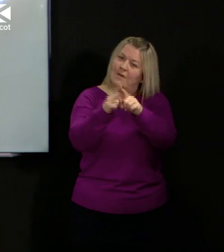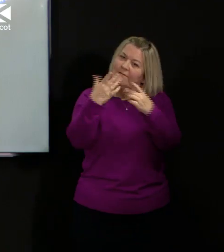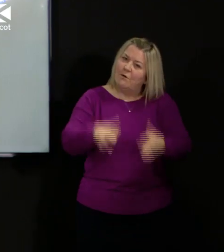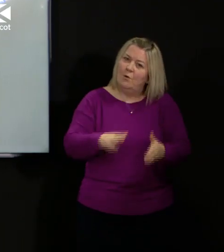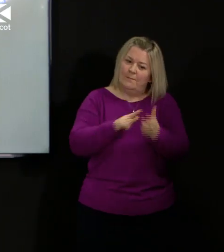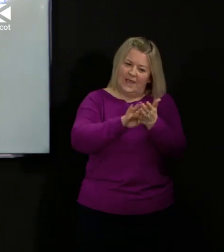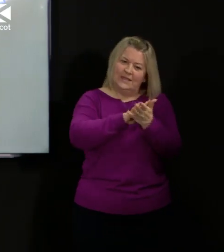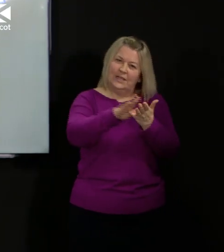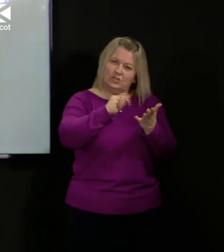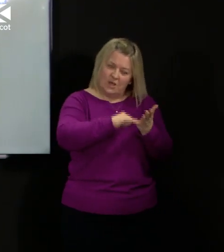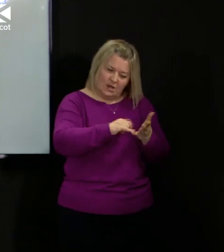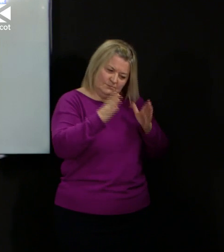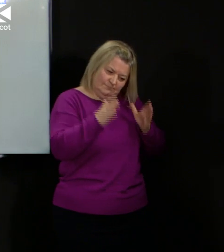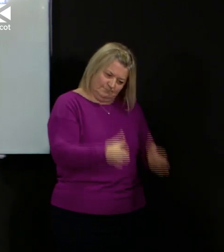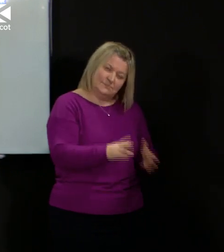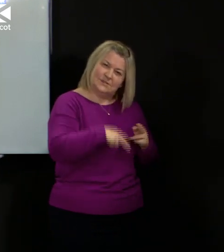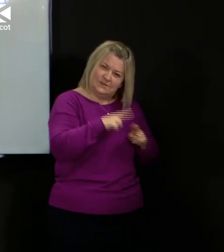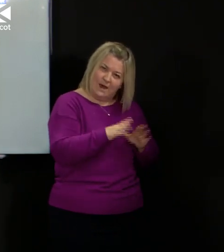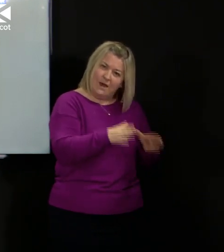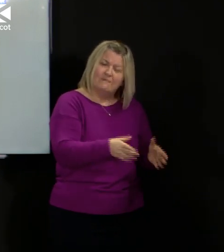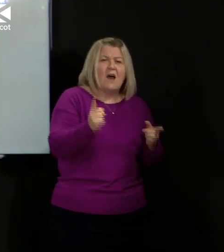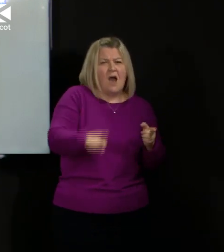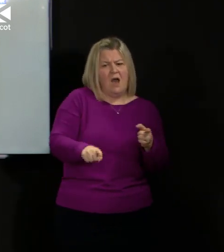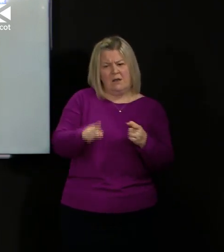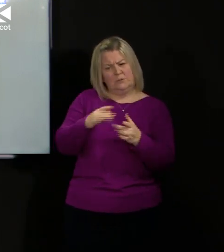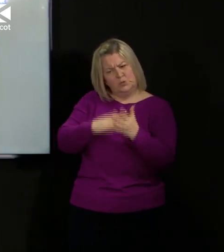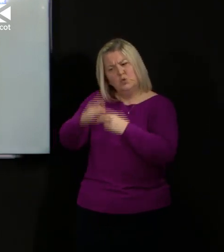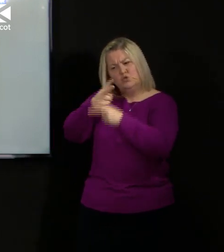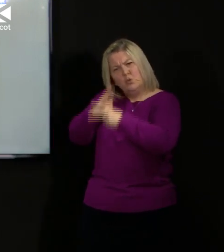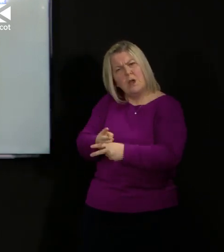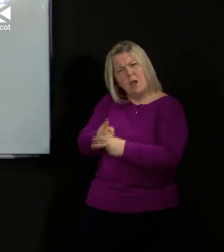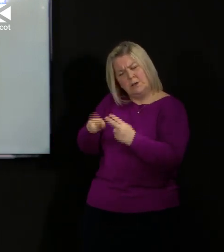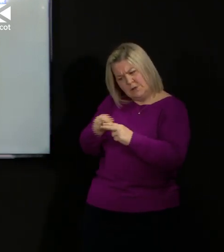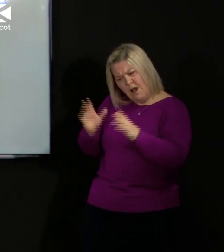social care service, for the considerable amount of work they've done. As we've